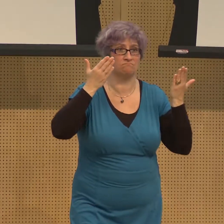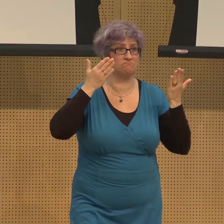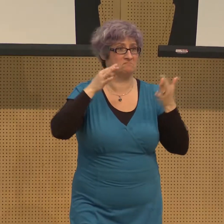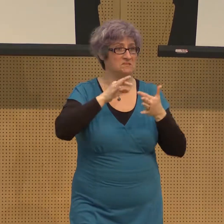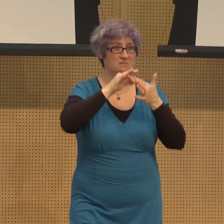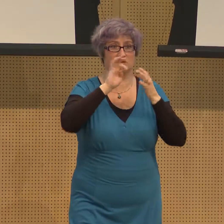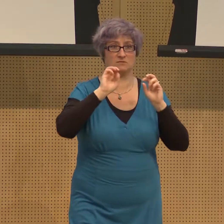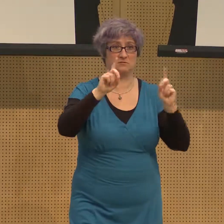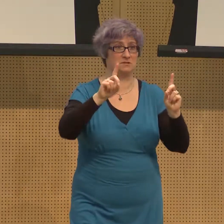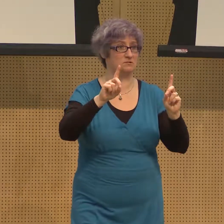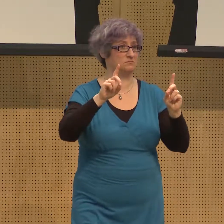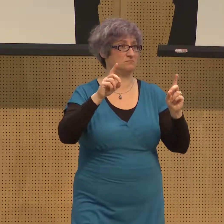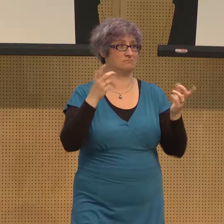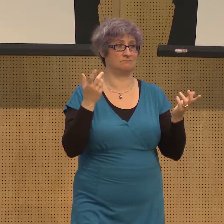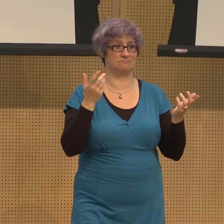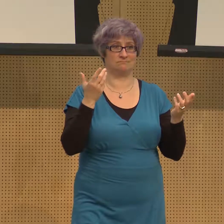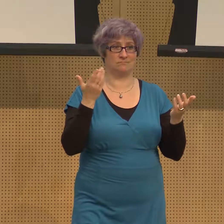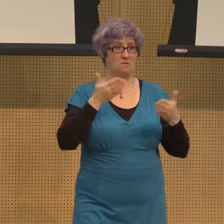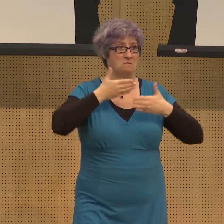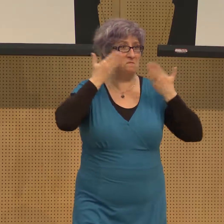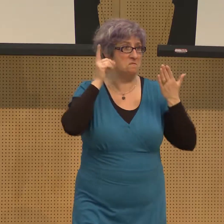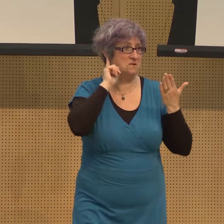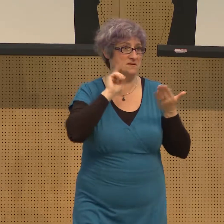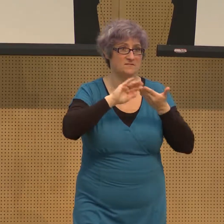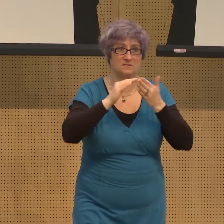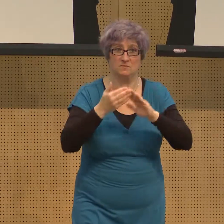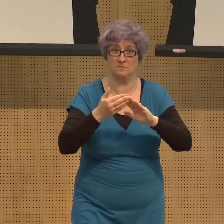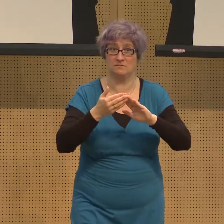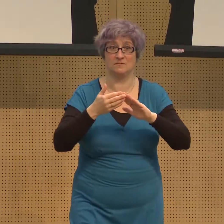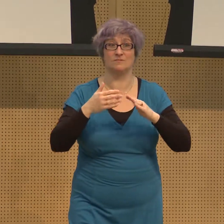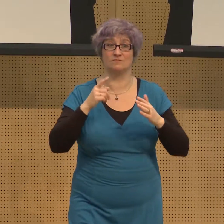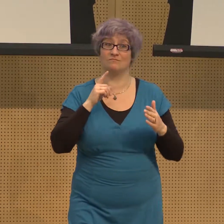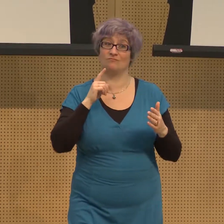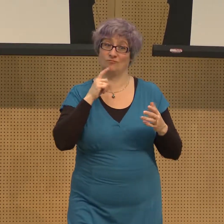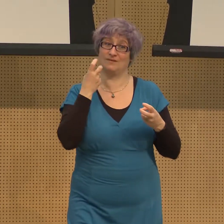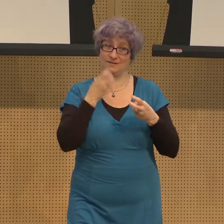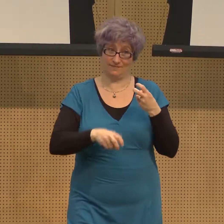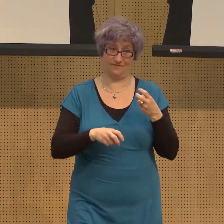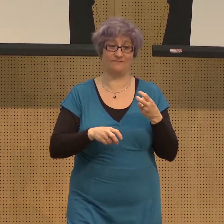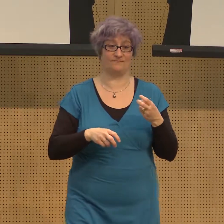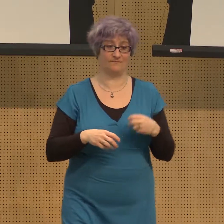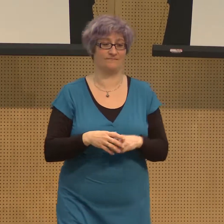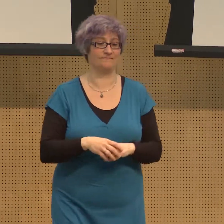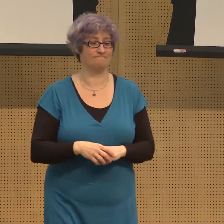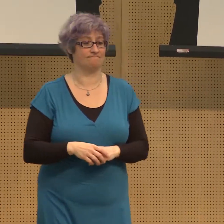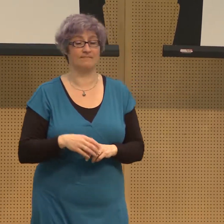often had no special education opportunities or a deaf community to fall back on,